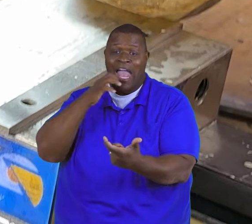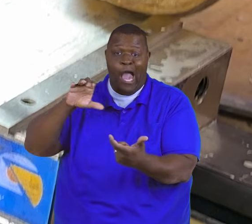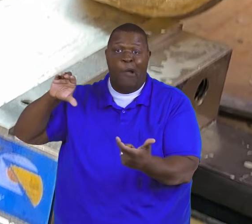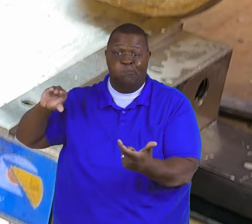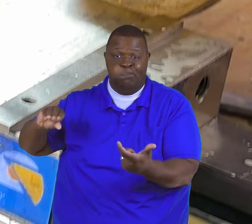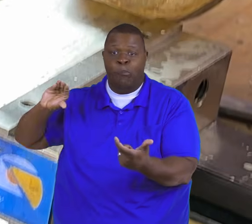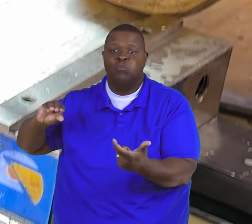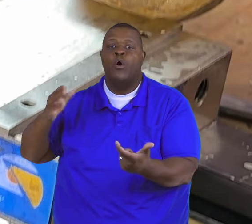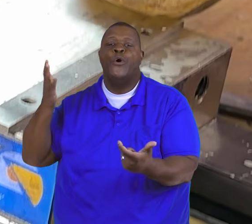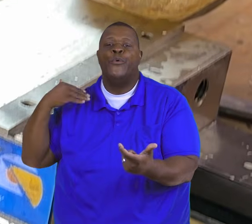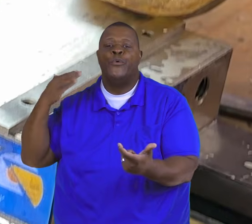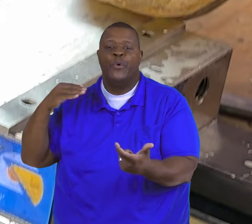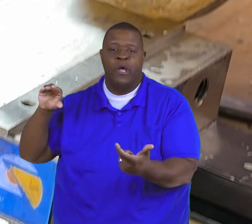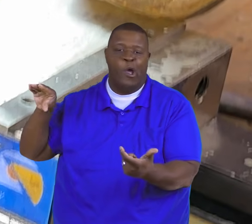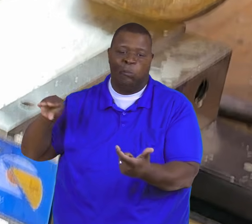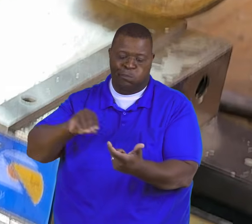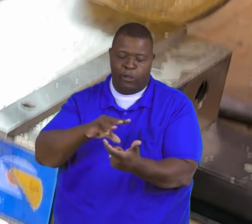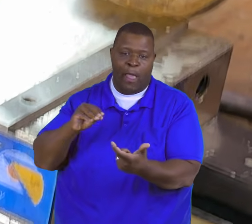Now that's a hot operation, so I keep coolant on it.